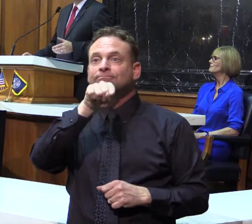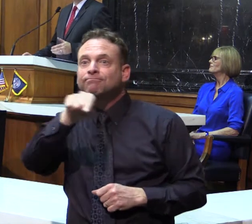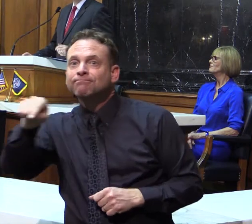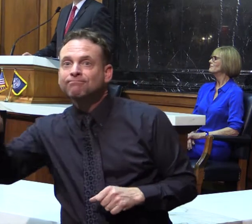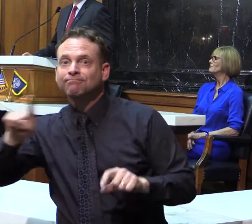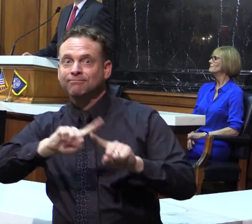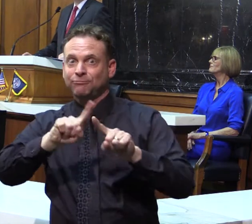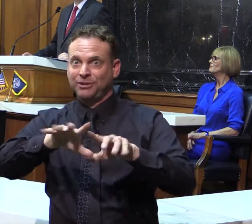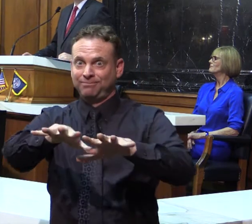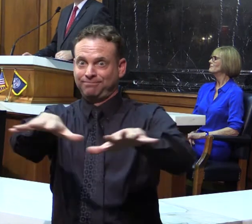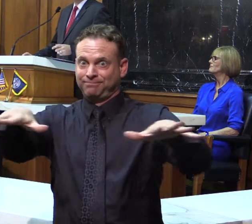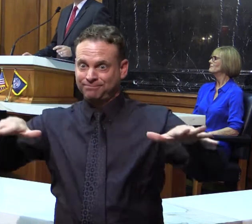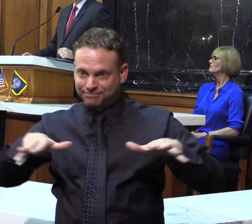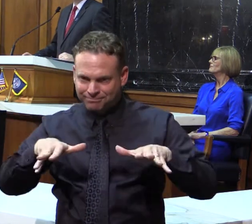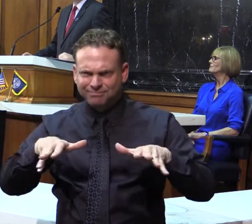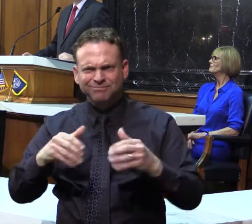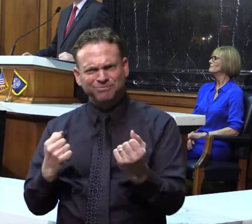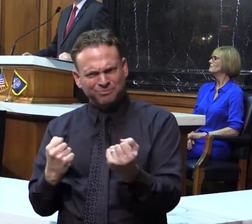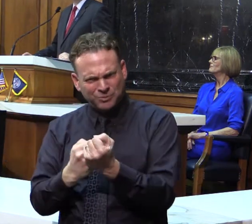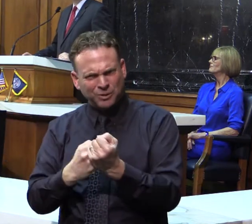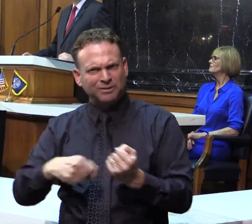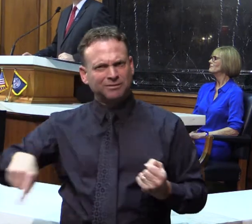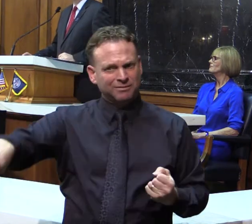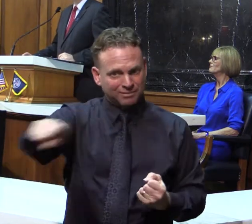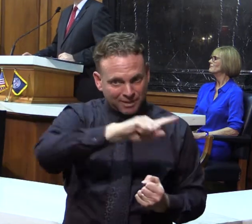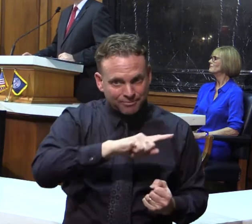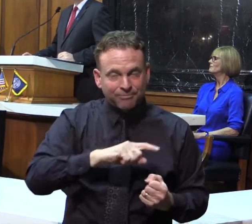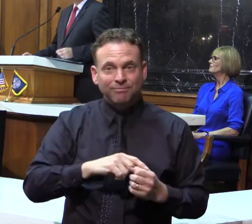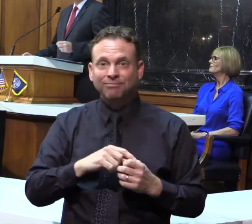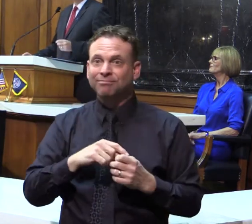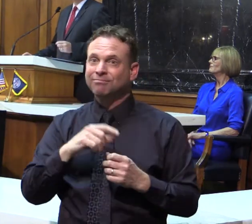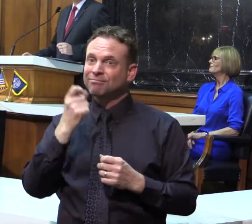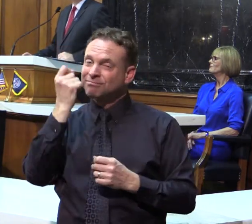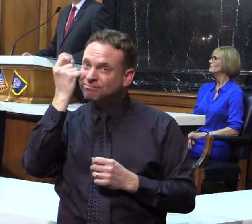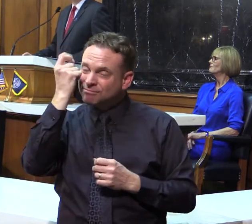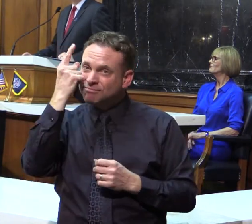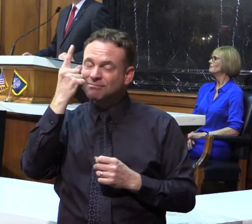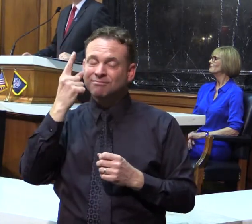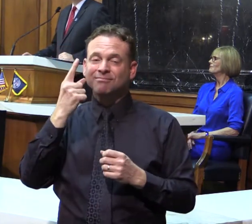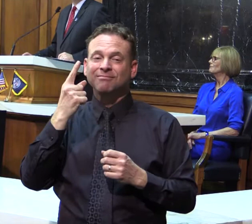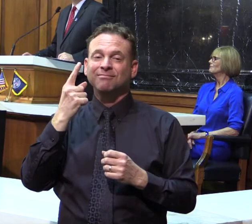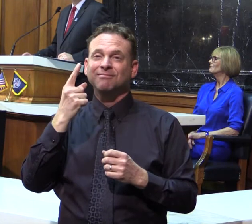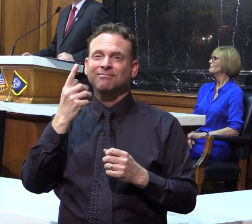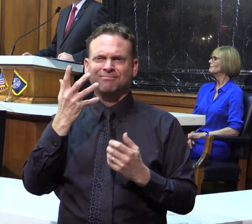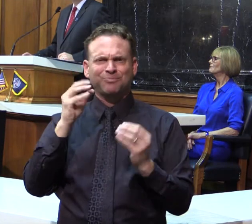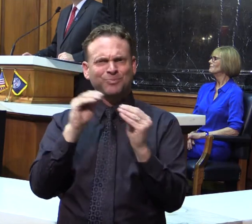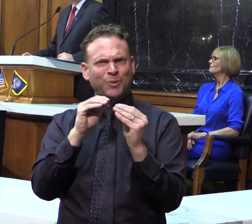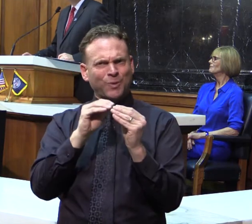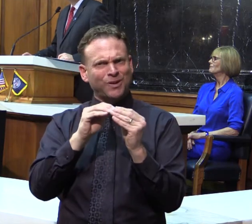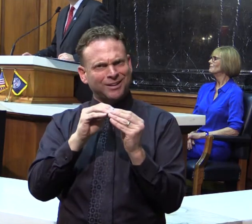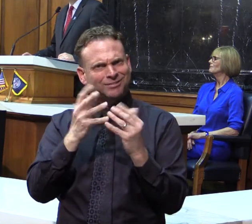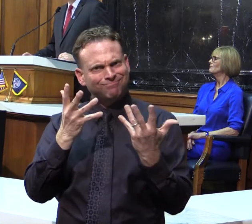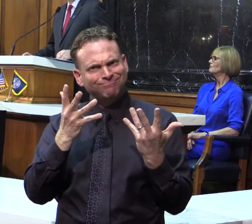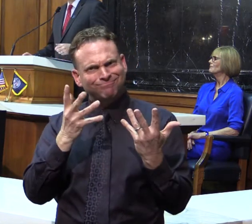If you deal or manufacture illegal drugs that result in someone’s death, you will be charged